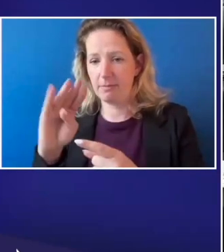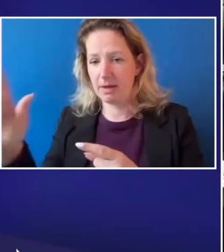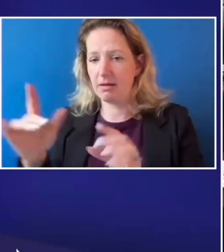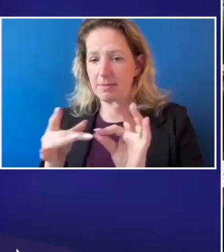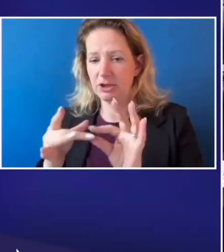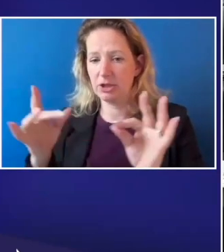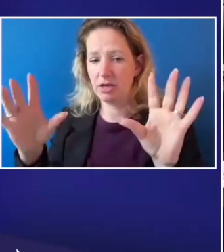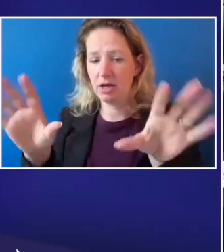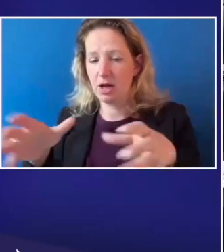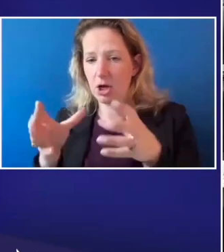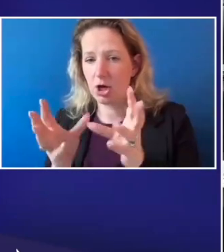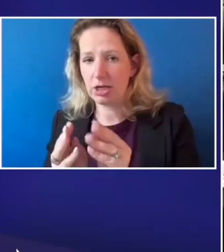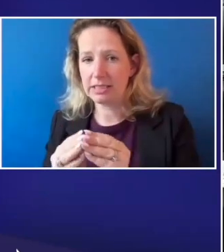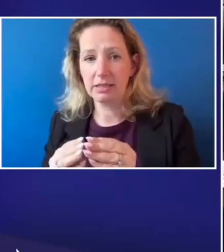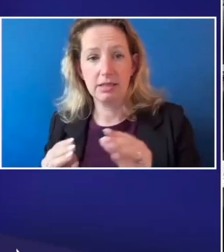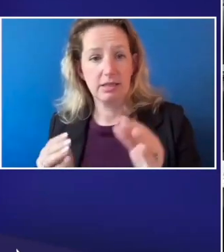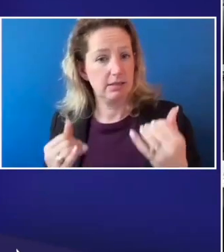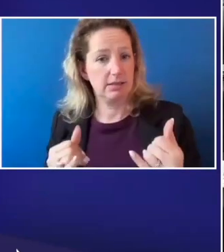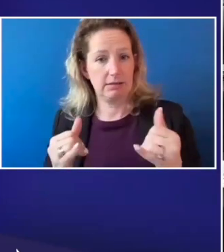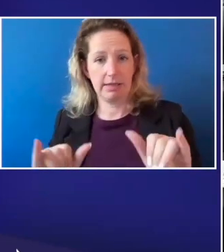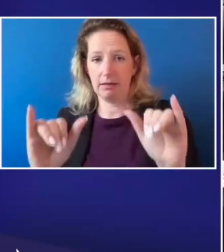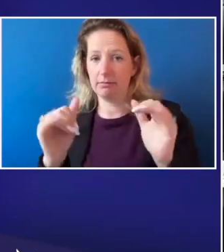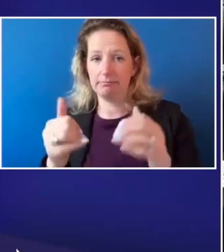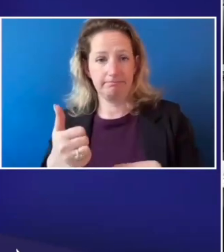We're still on the clock, so if you want to have a caucus, we can have a cock. Can I switch?